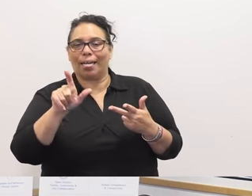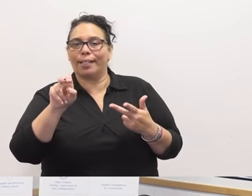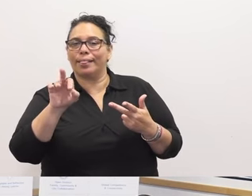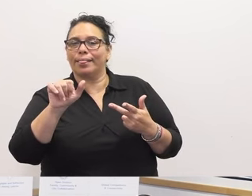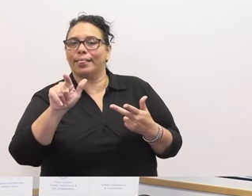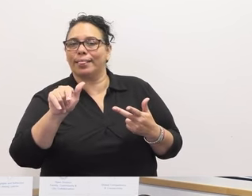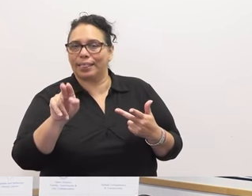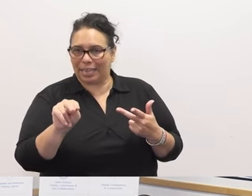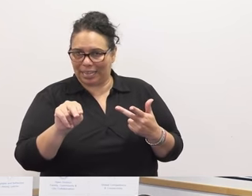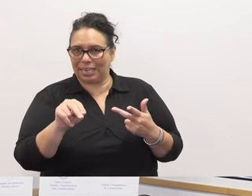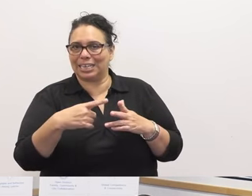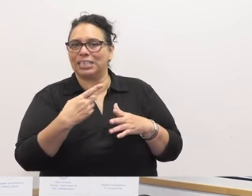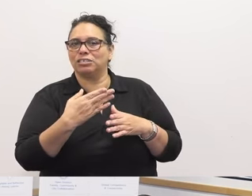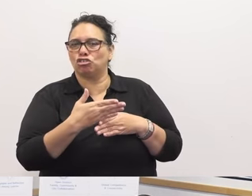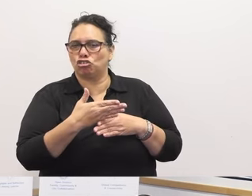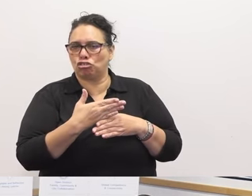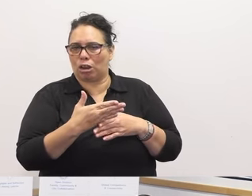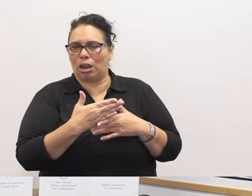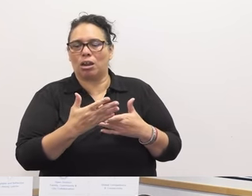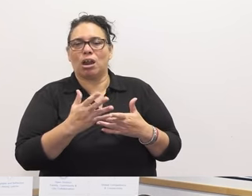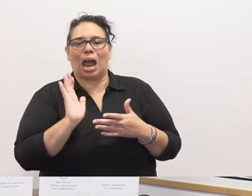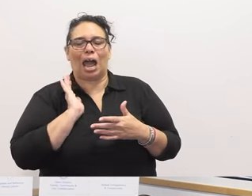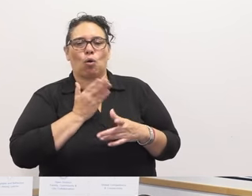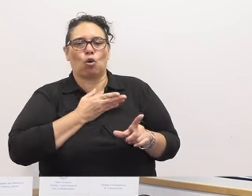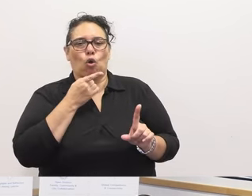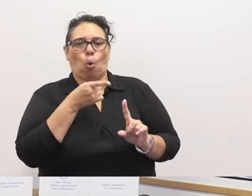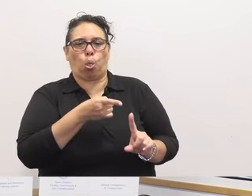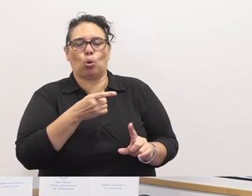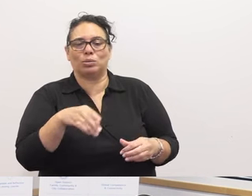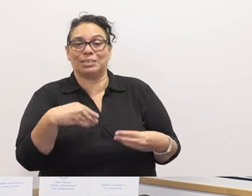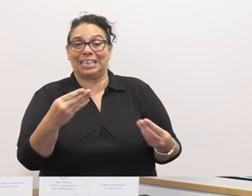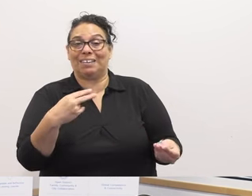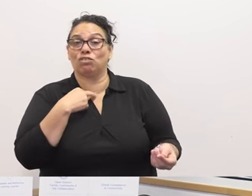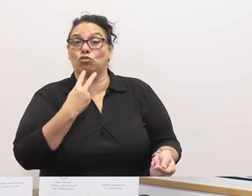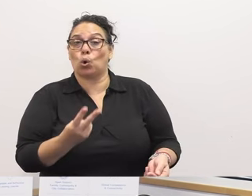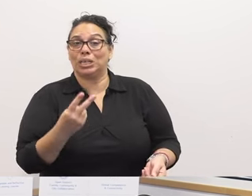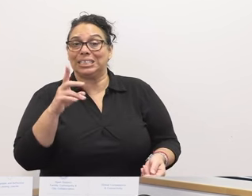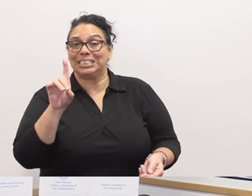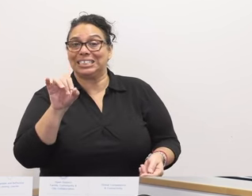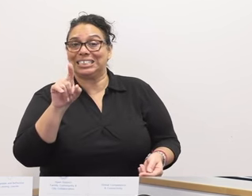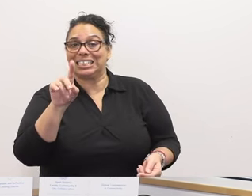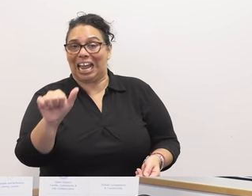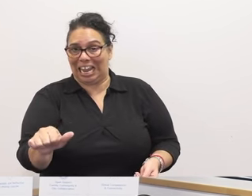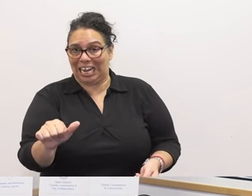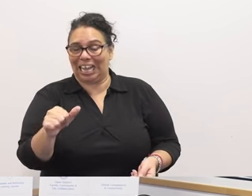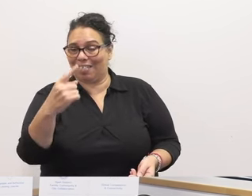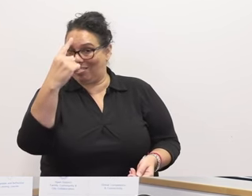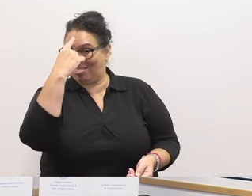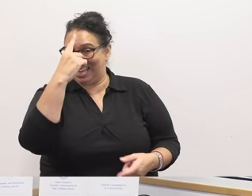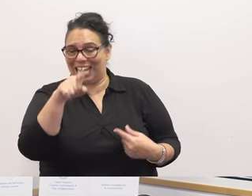Our goal this year is to give voice to the data and really to think about data in terms of humanizing it